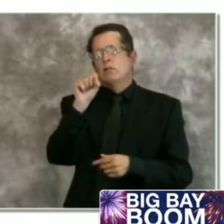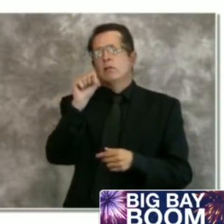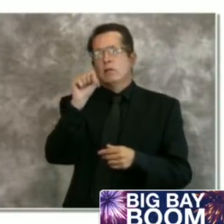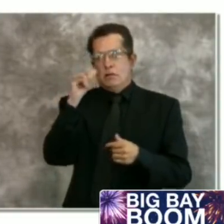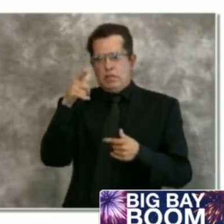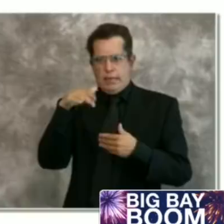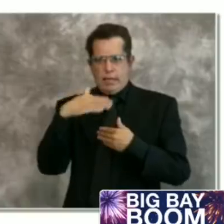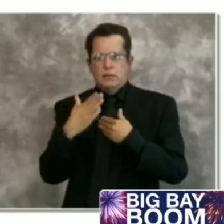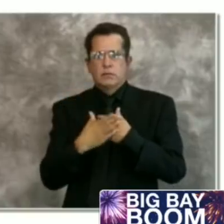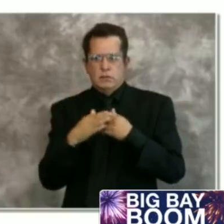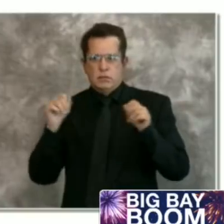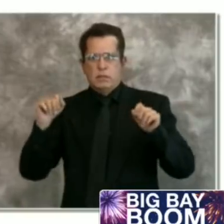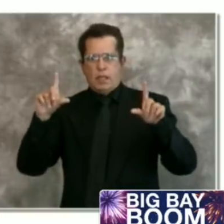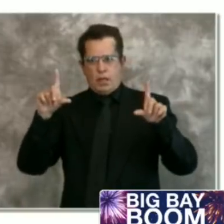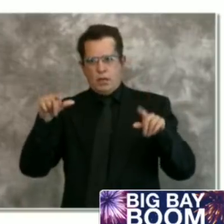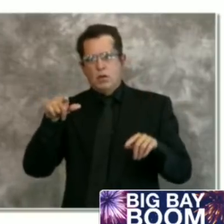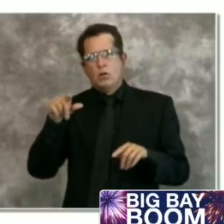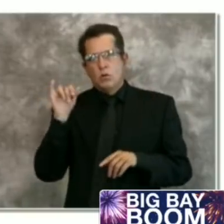GOOD. TURNOUT FOR TESTING. IN